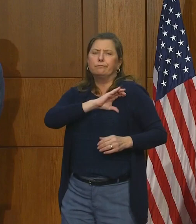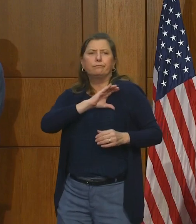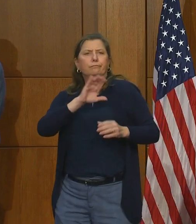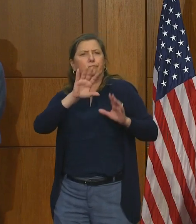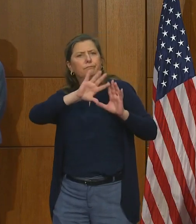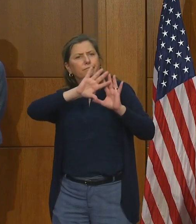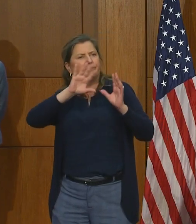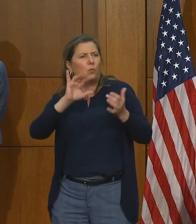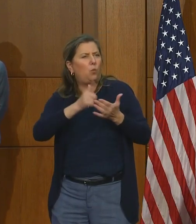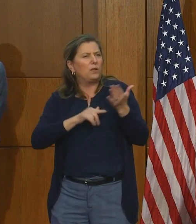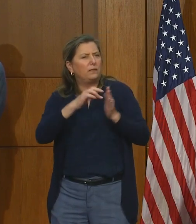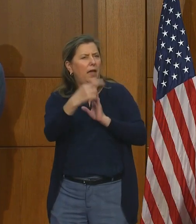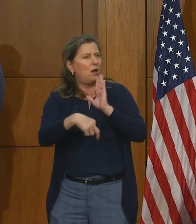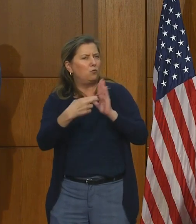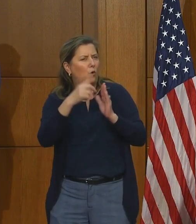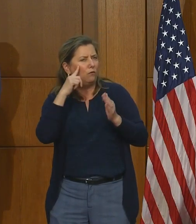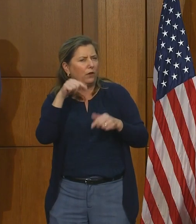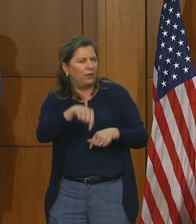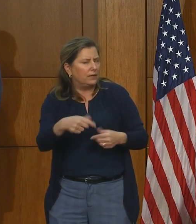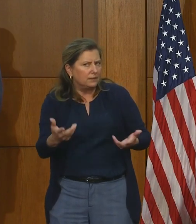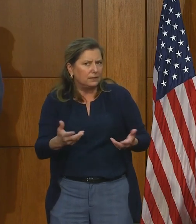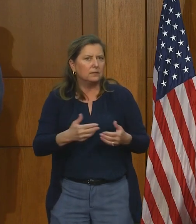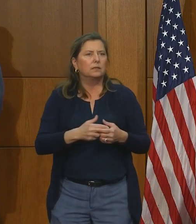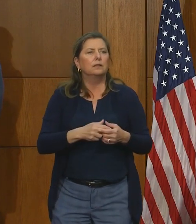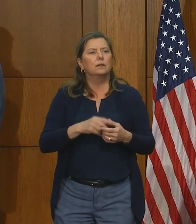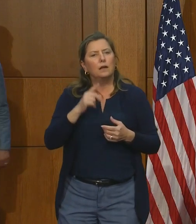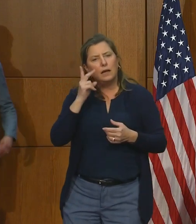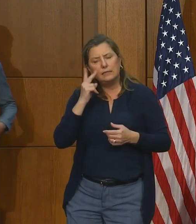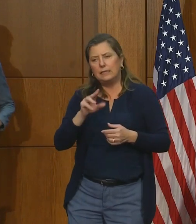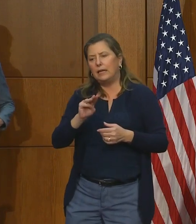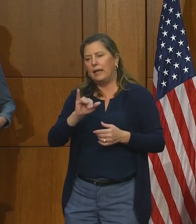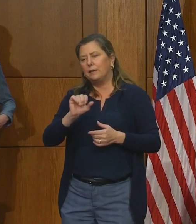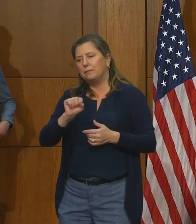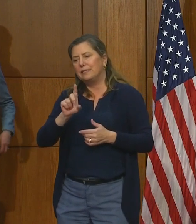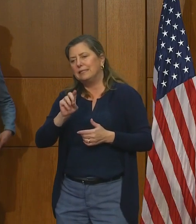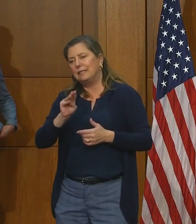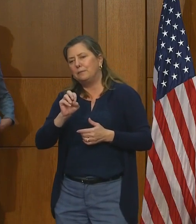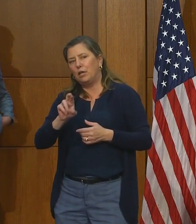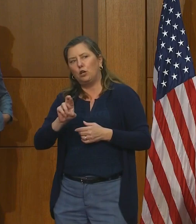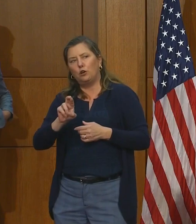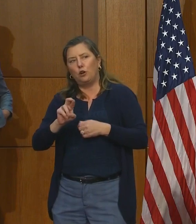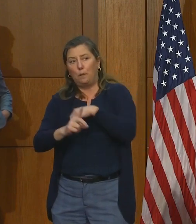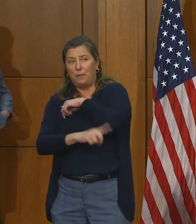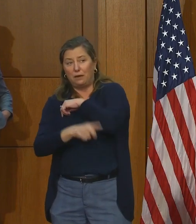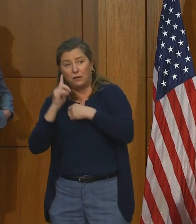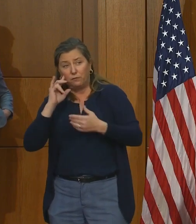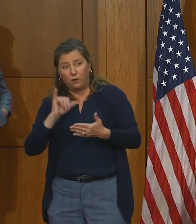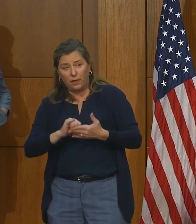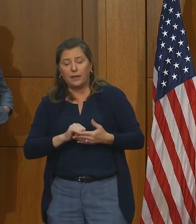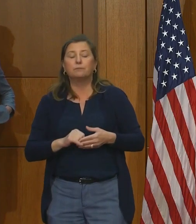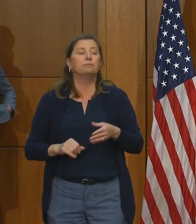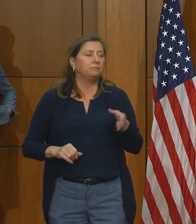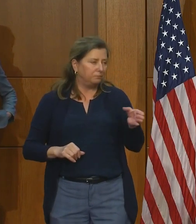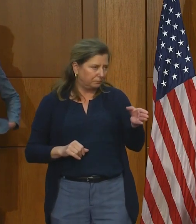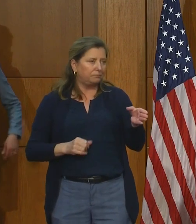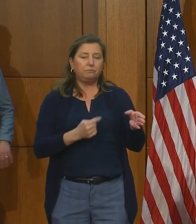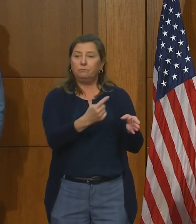MORE BROADLY WHAT ROLE DO YOU SEE PER LAW ENFORCEMENT IN IN THE ENFORCEMENT ORDER BECAUSE I DIDN'T I DIDN'T SEE THAT YOUR